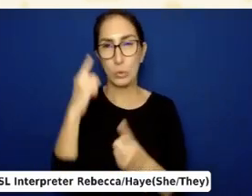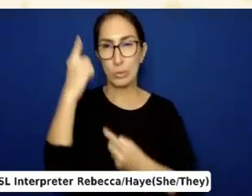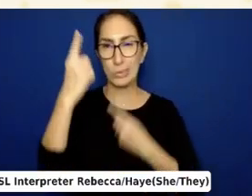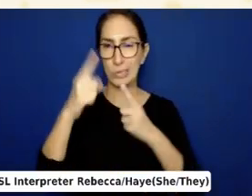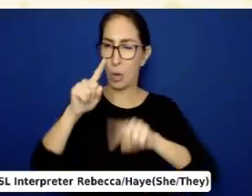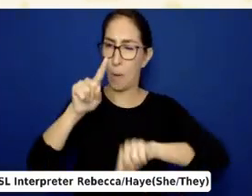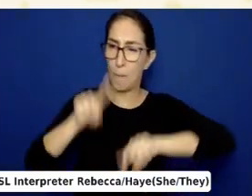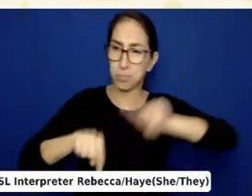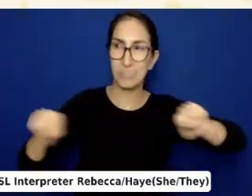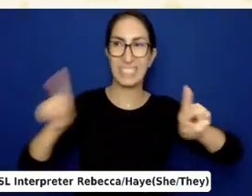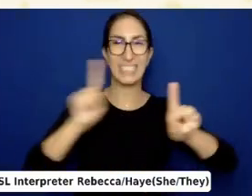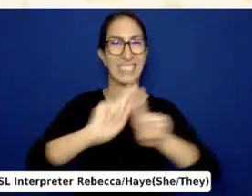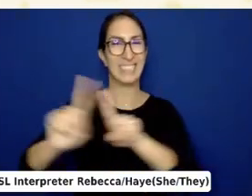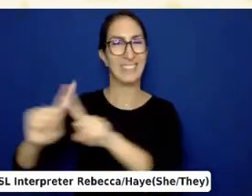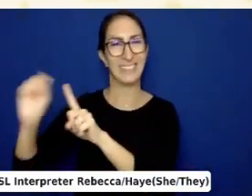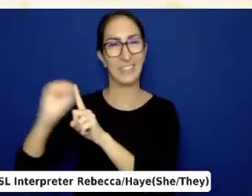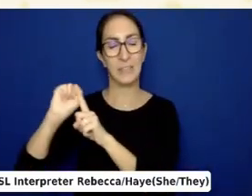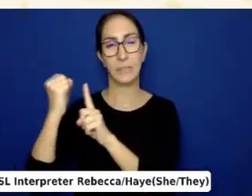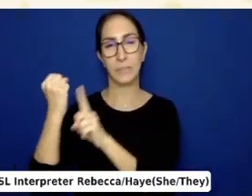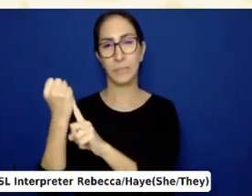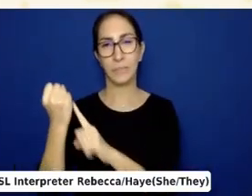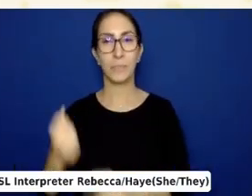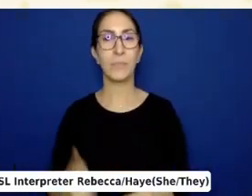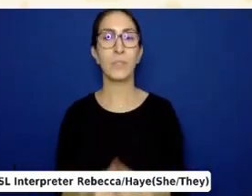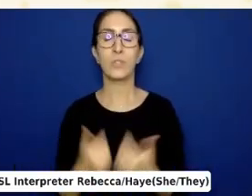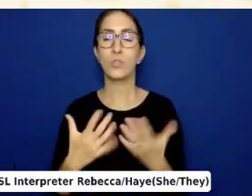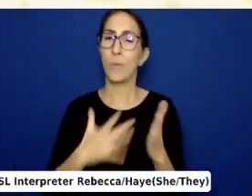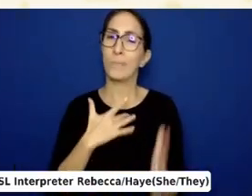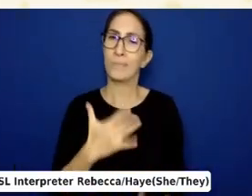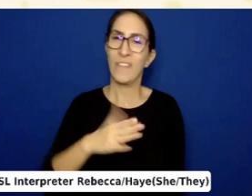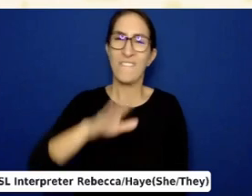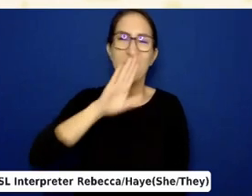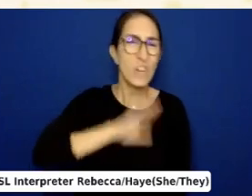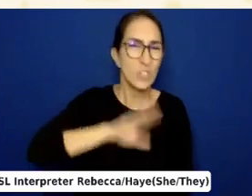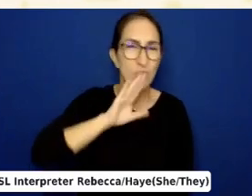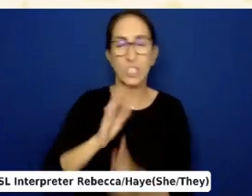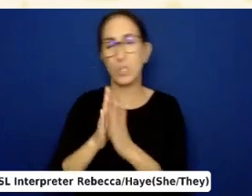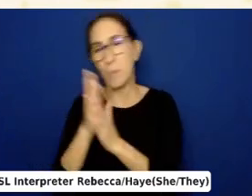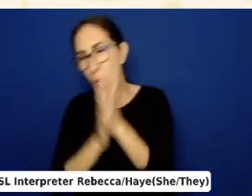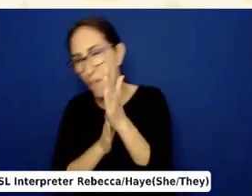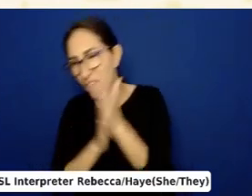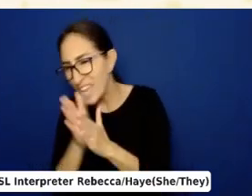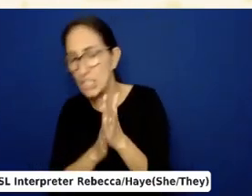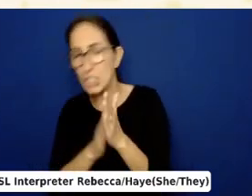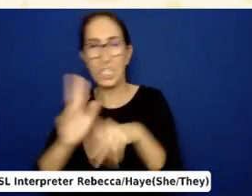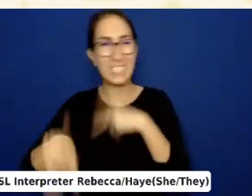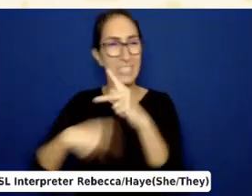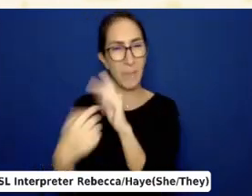Usually, we have the frustrations, the motivations, the type of technology they use, but what about the type